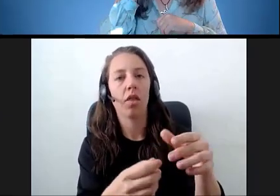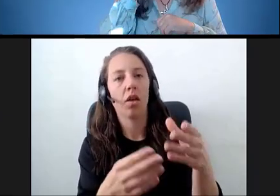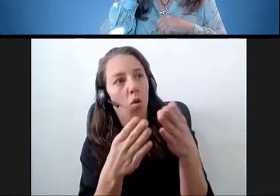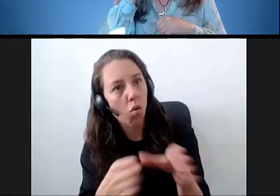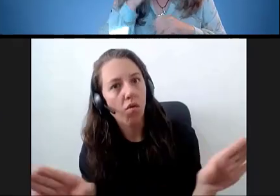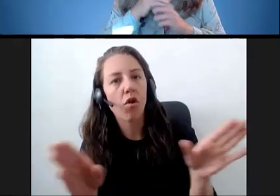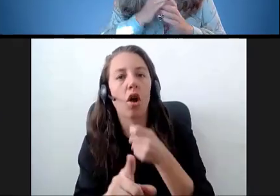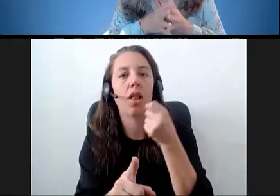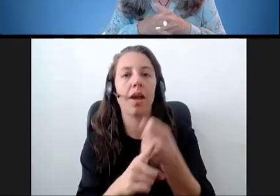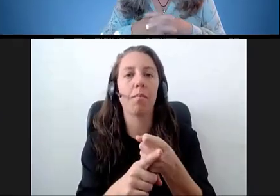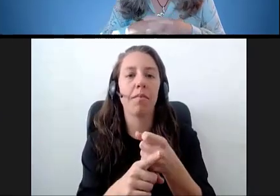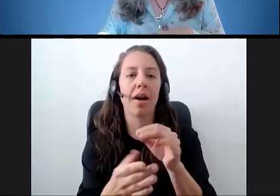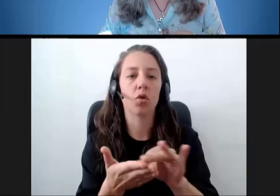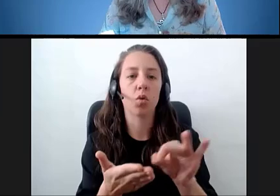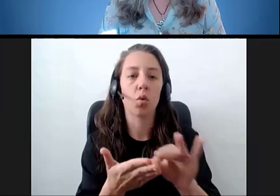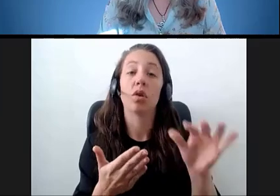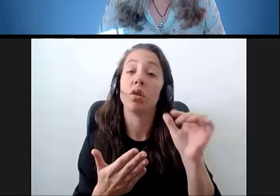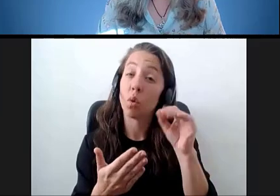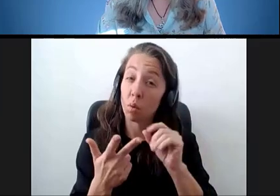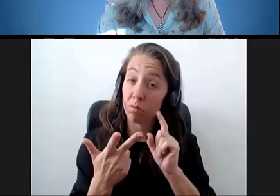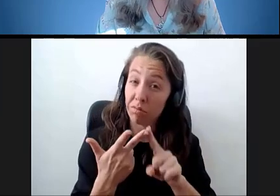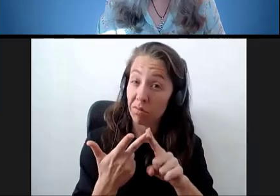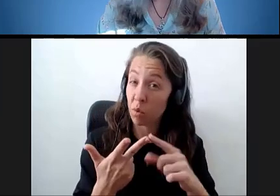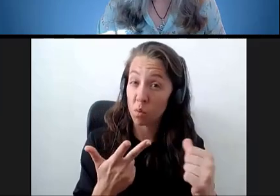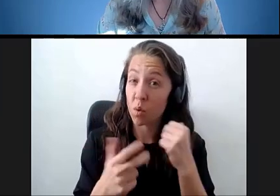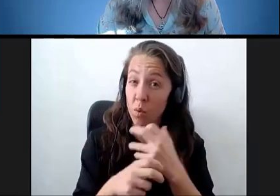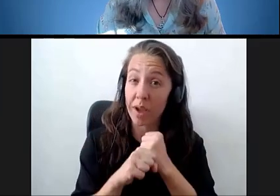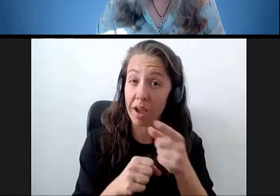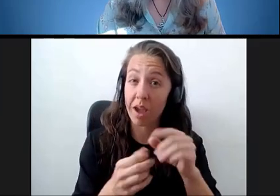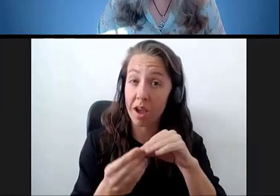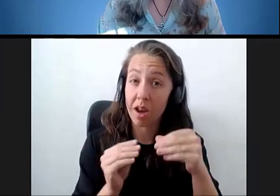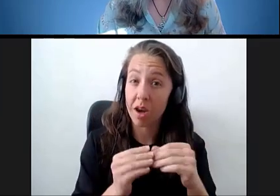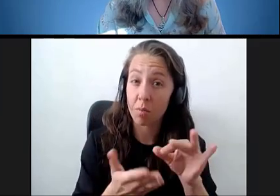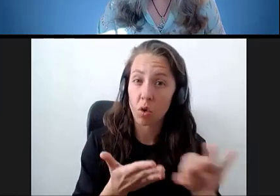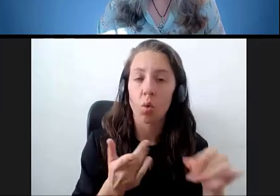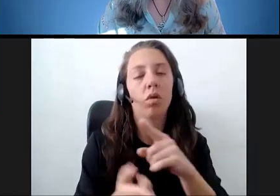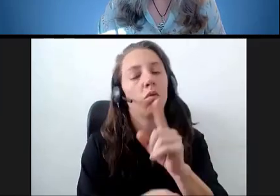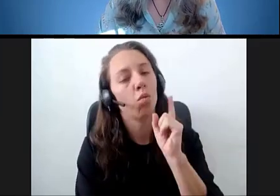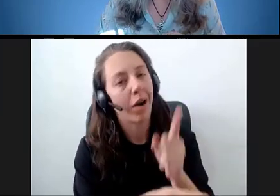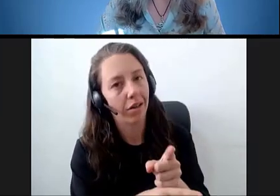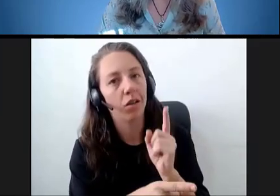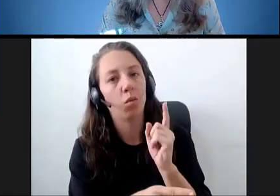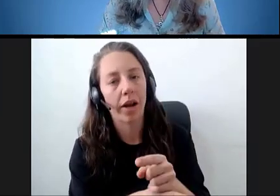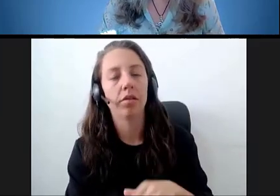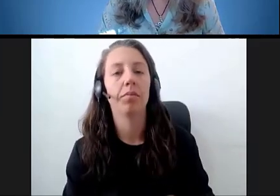won't receive a numerical score. Is that what I heard? Megan Columbus It won't. Yeah. The change is to having peer reviewers assess